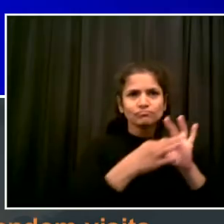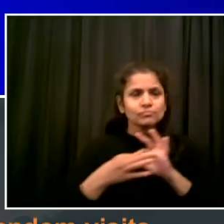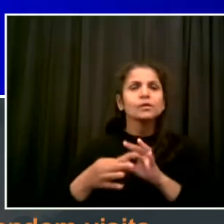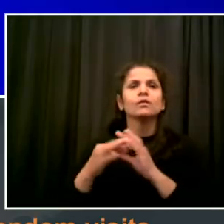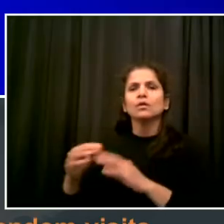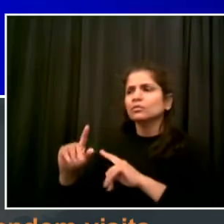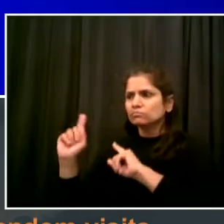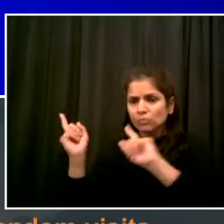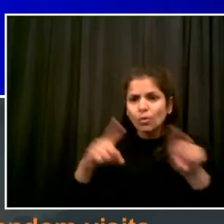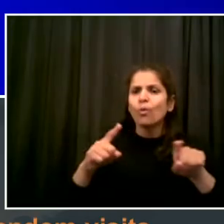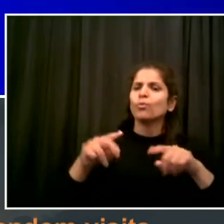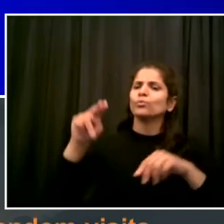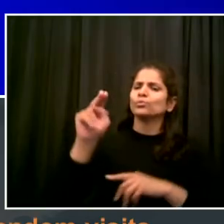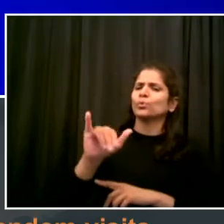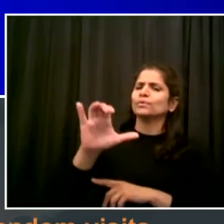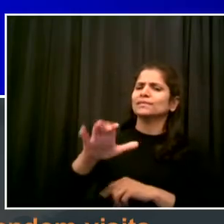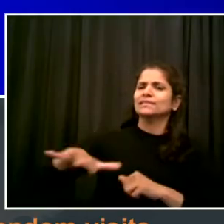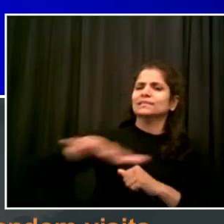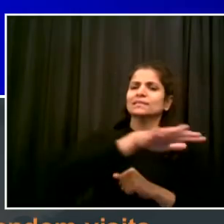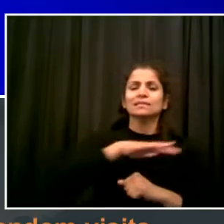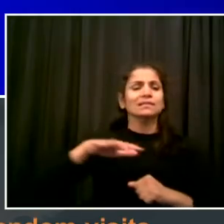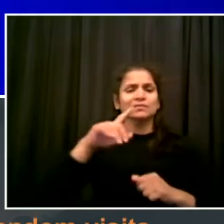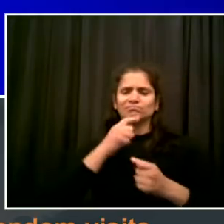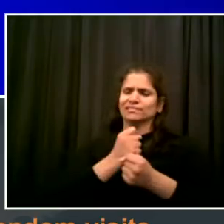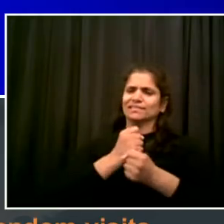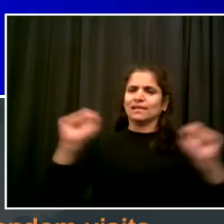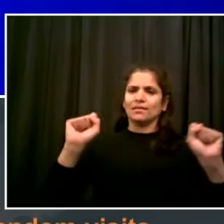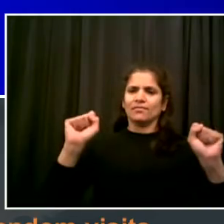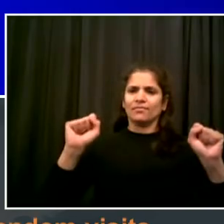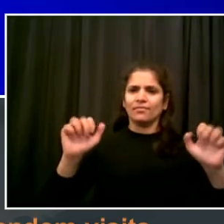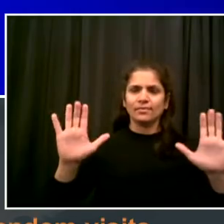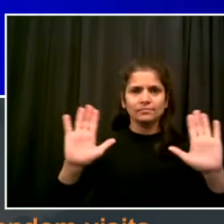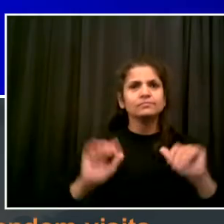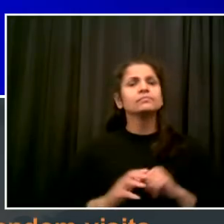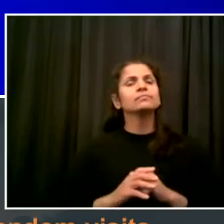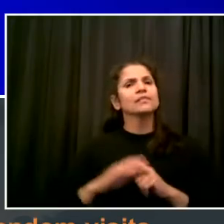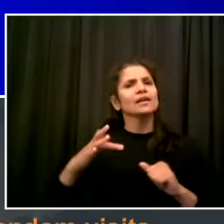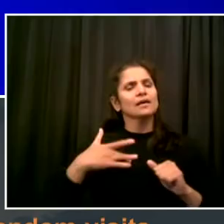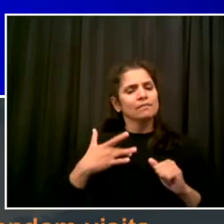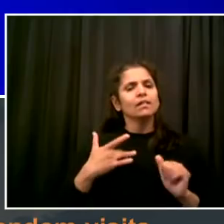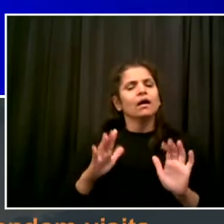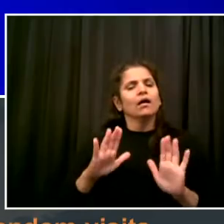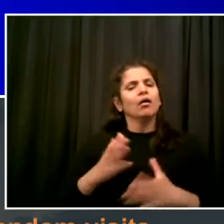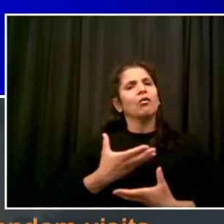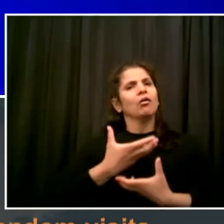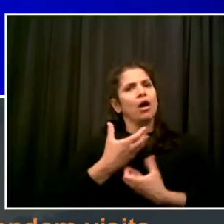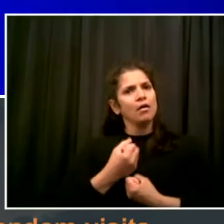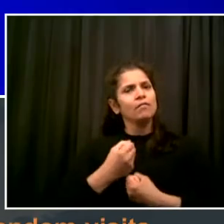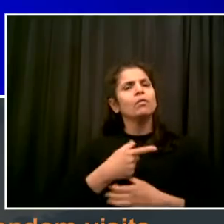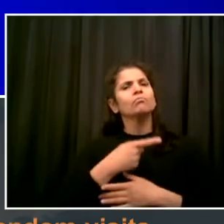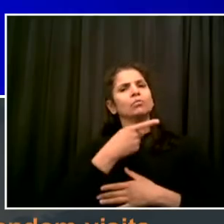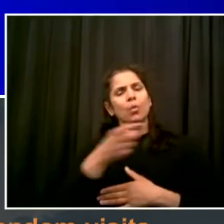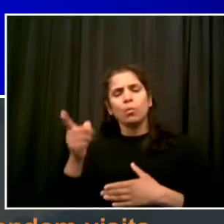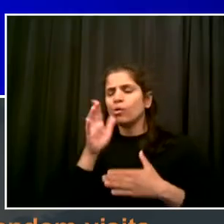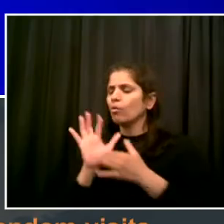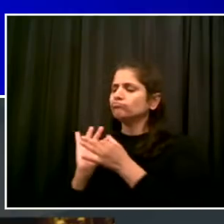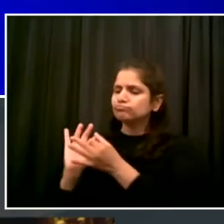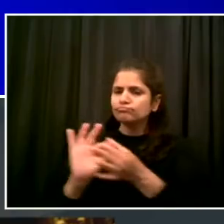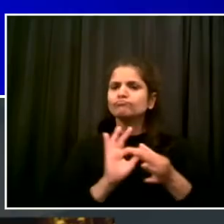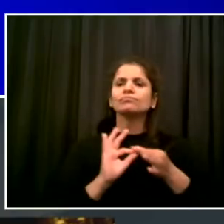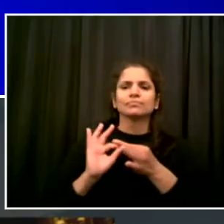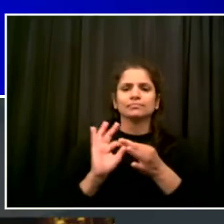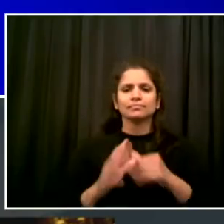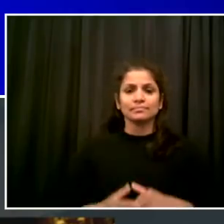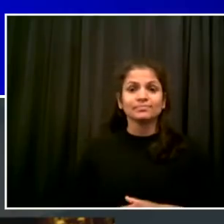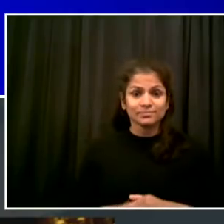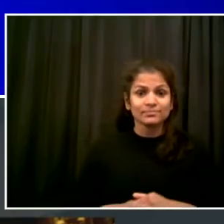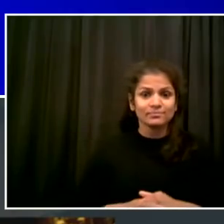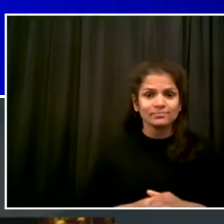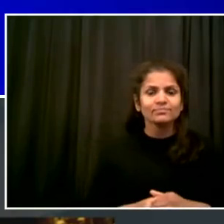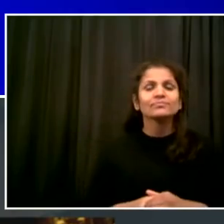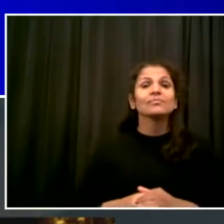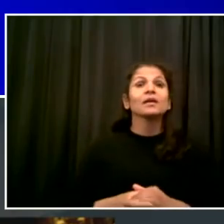WE JUST WANT TO